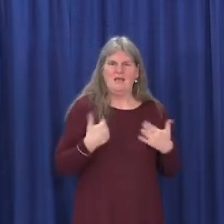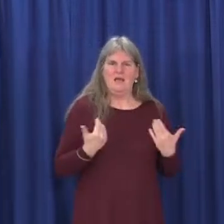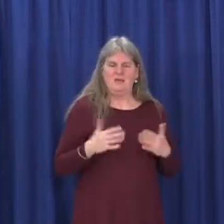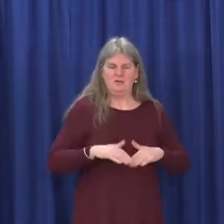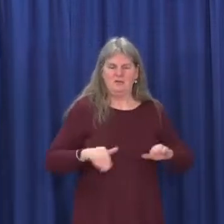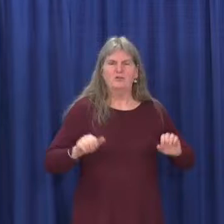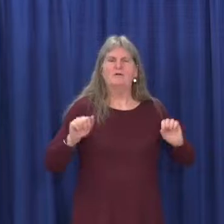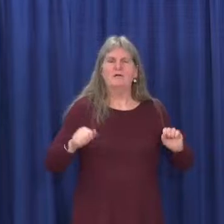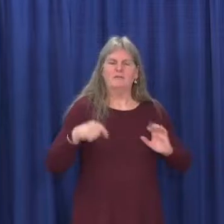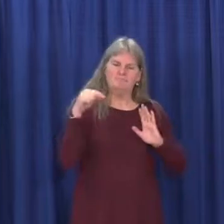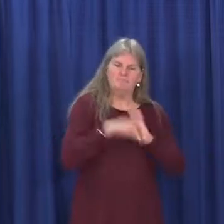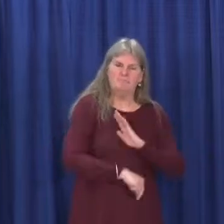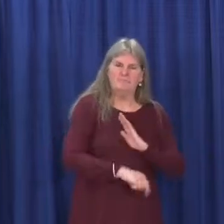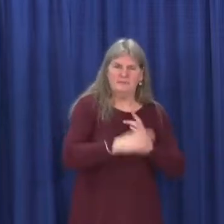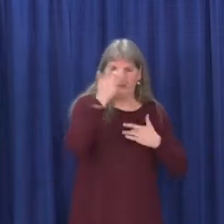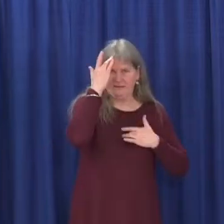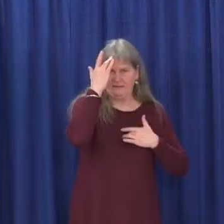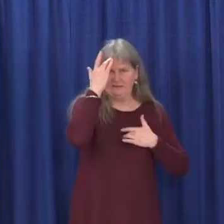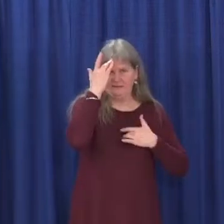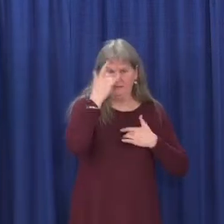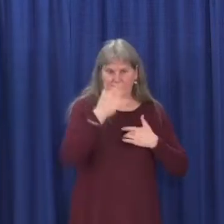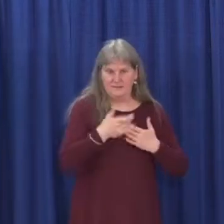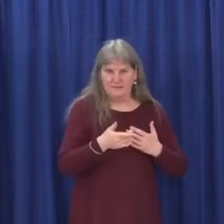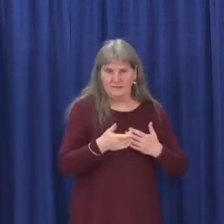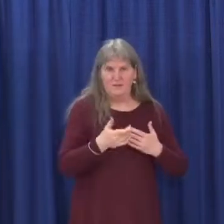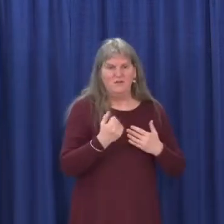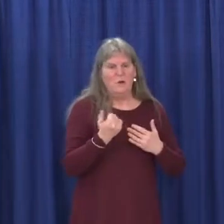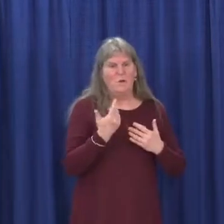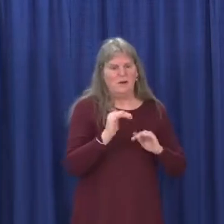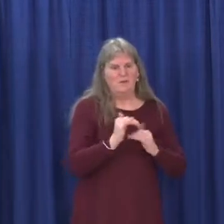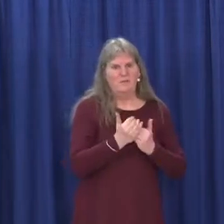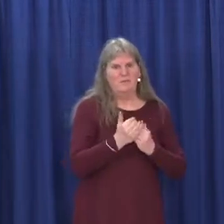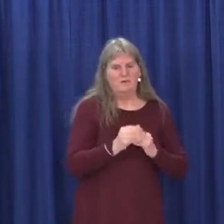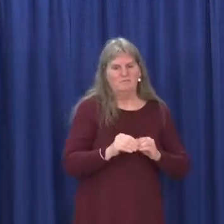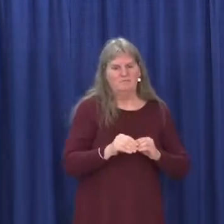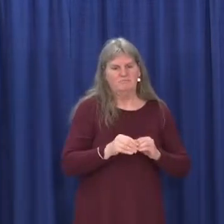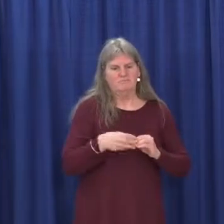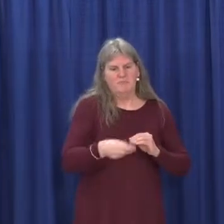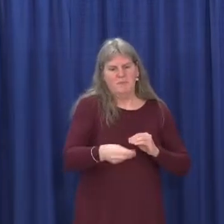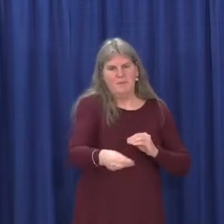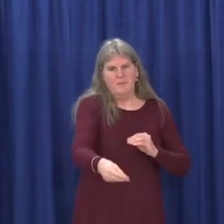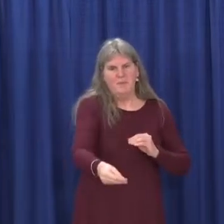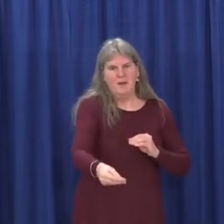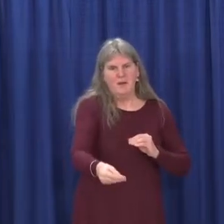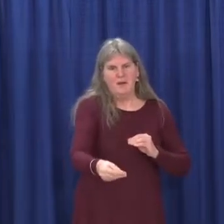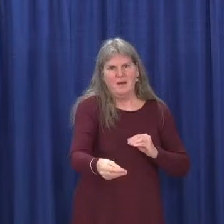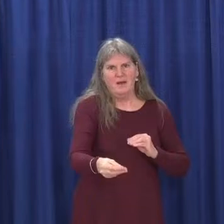And so, it's another disease where we prevent transmission in order to protect those who are most vulnerable.